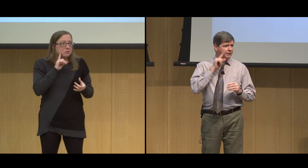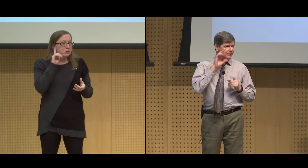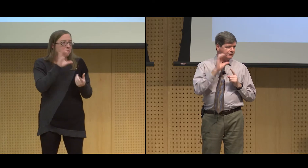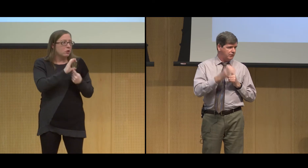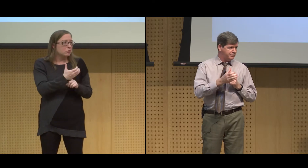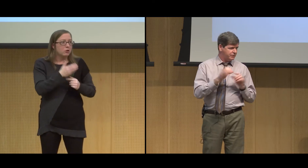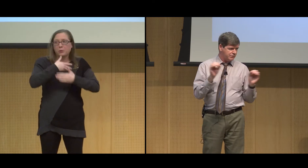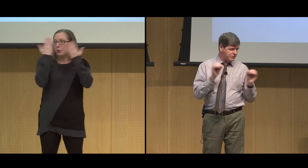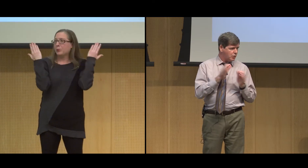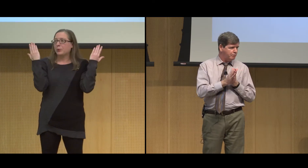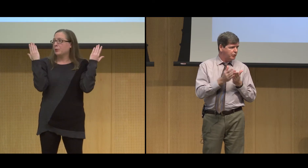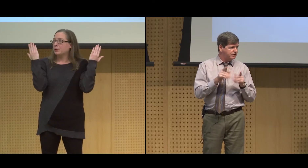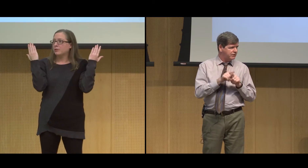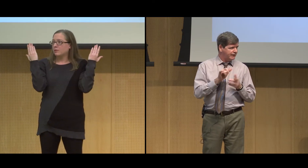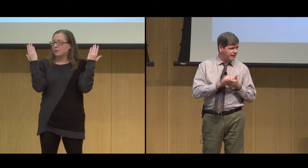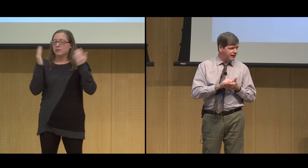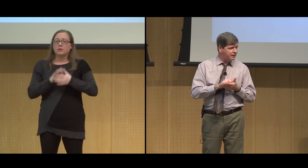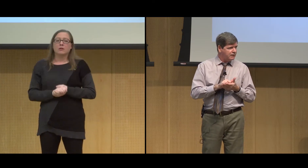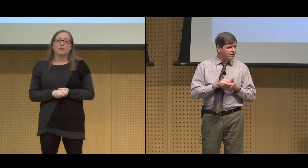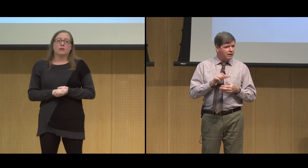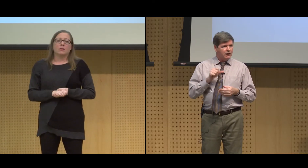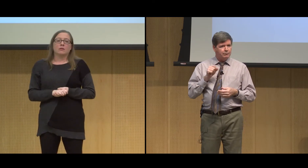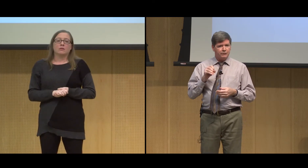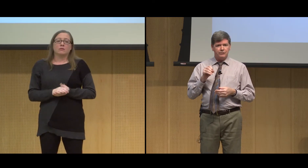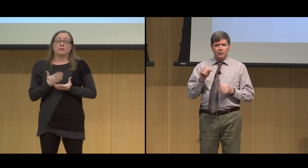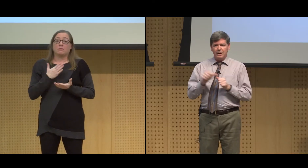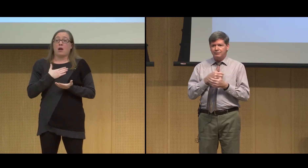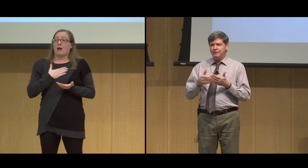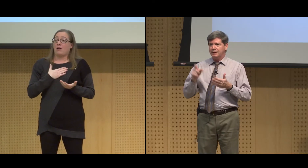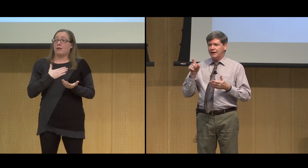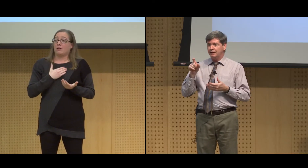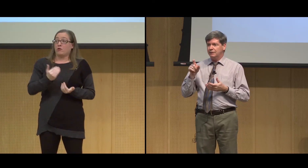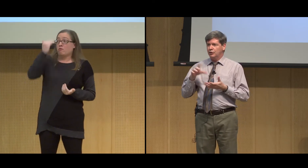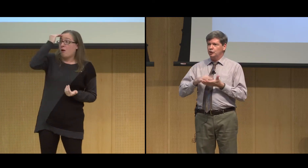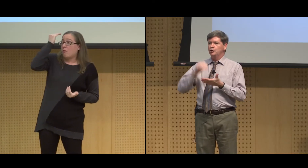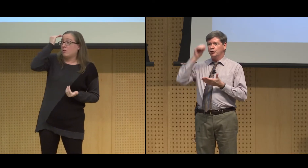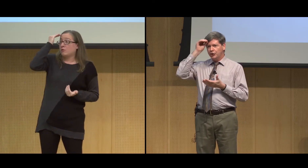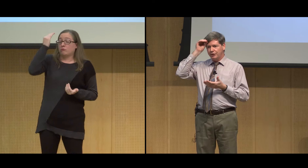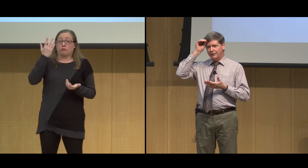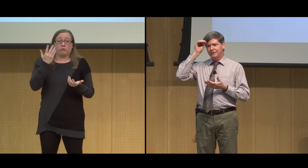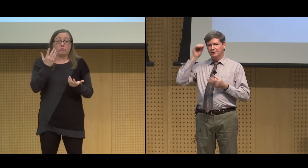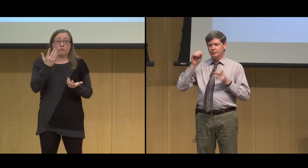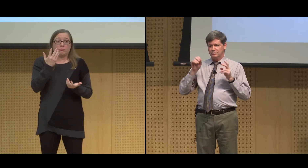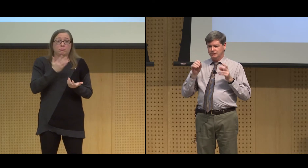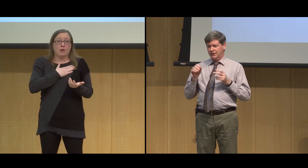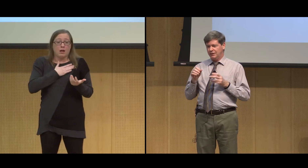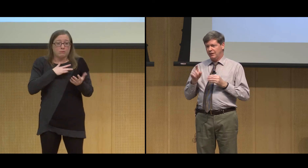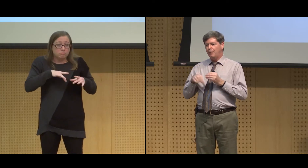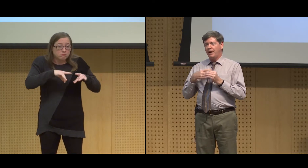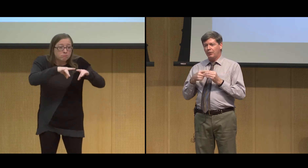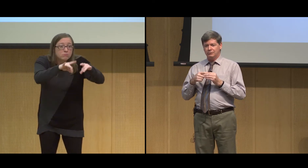There was no books like that. Um, so everything I learned about, you know,